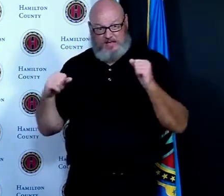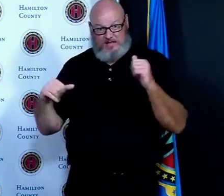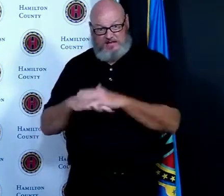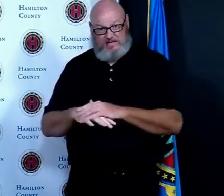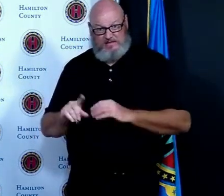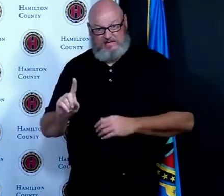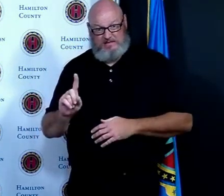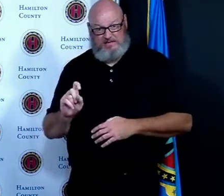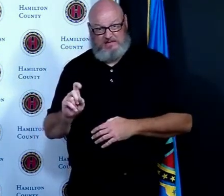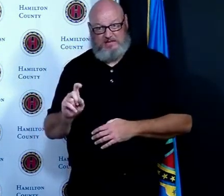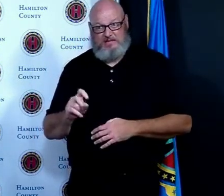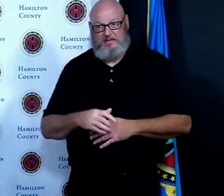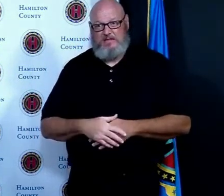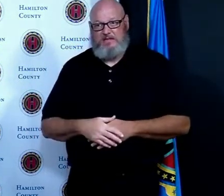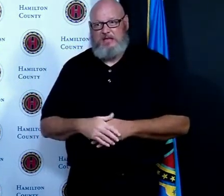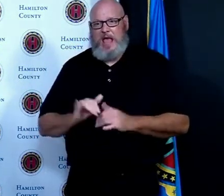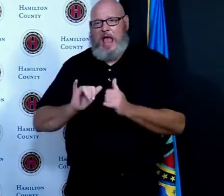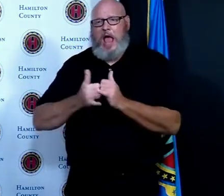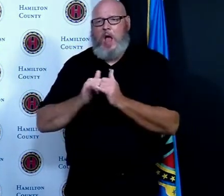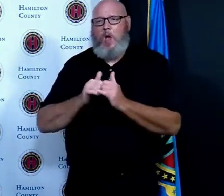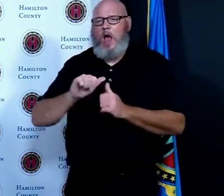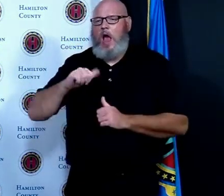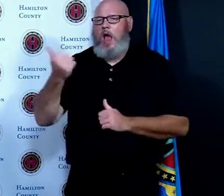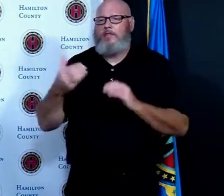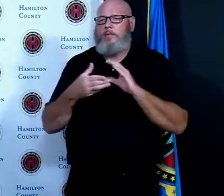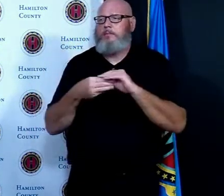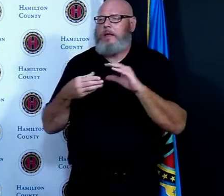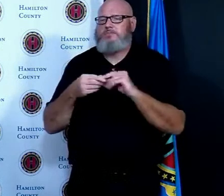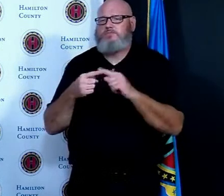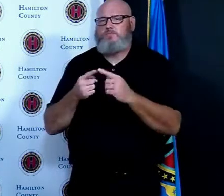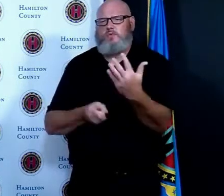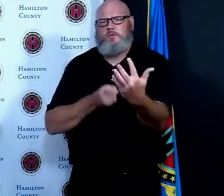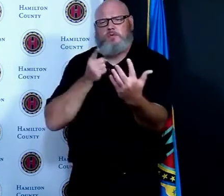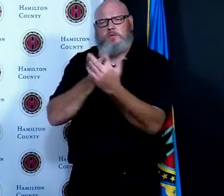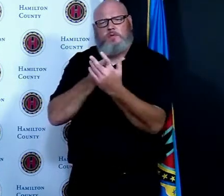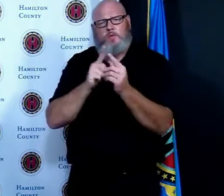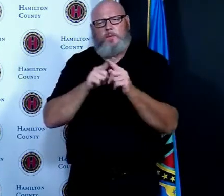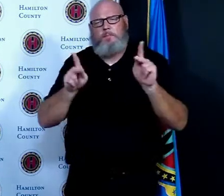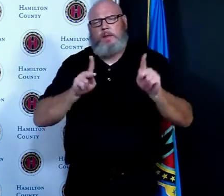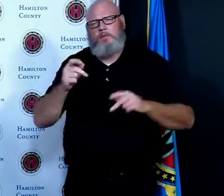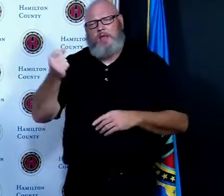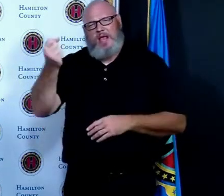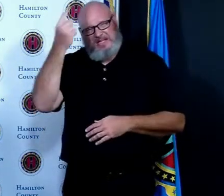is there another way to get through to folks and that's that's what I have to ask so starting